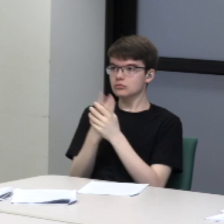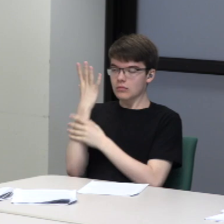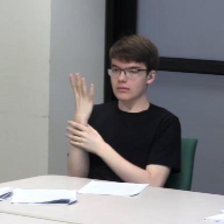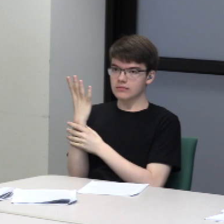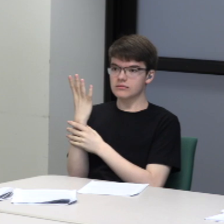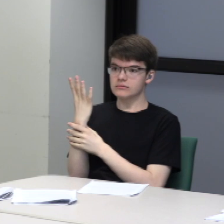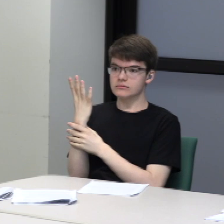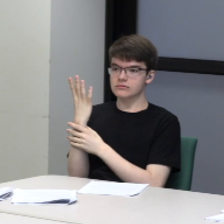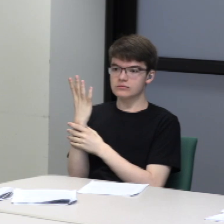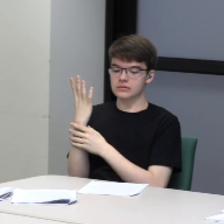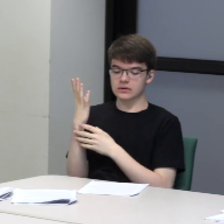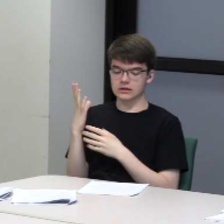last spring,